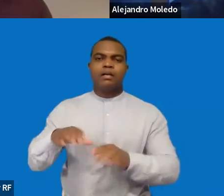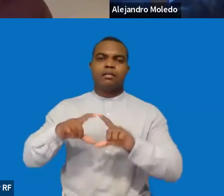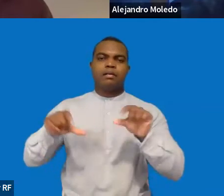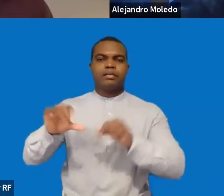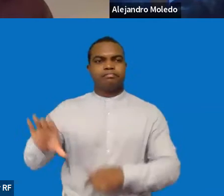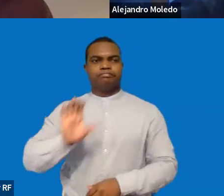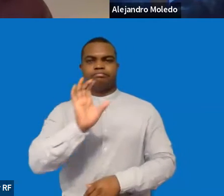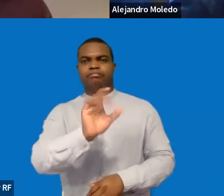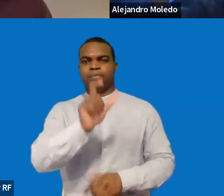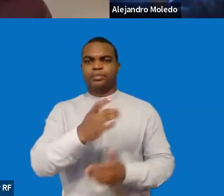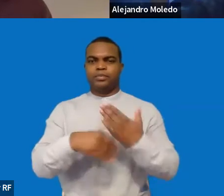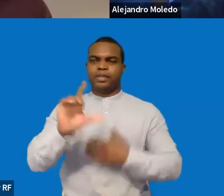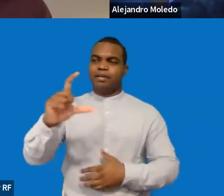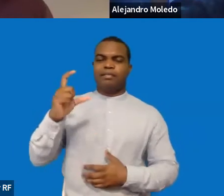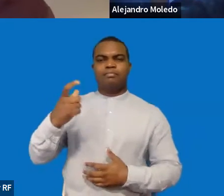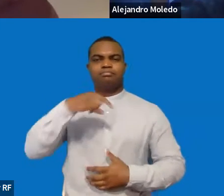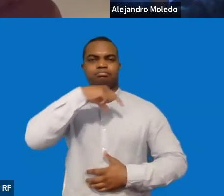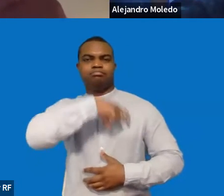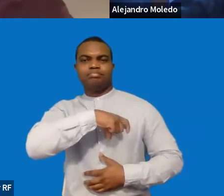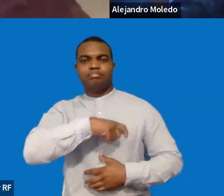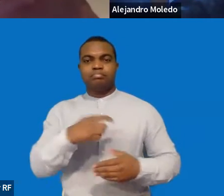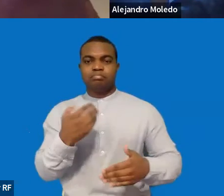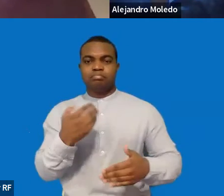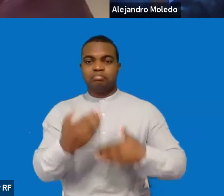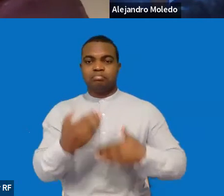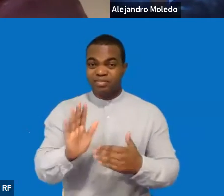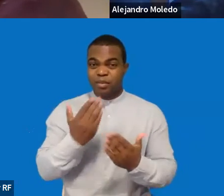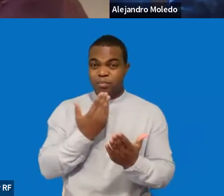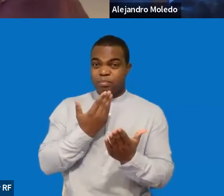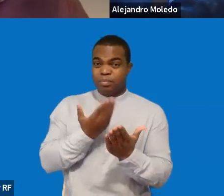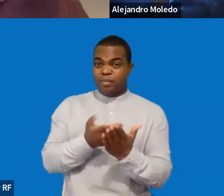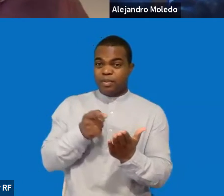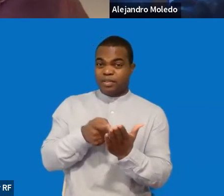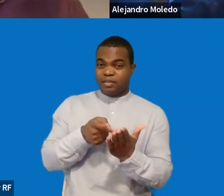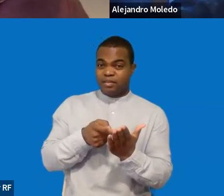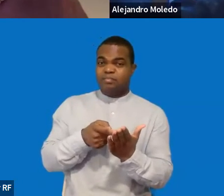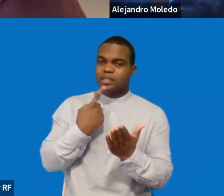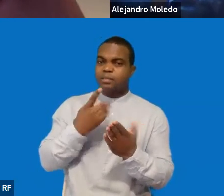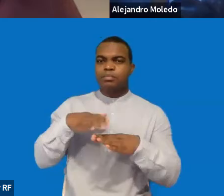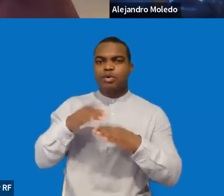Another positive point is that the legislation, this directive,